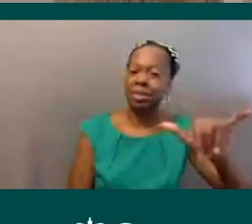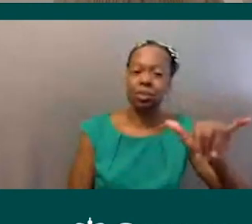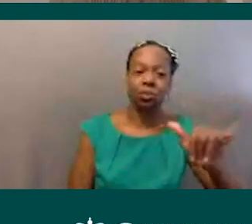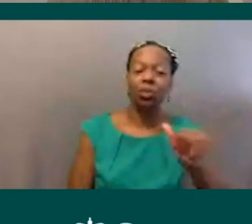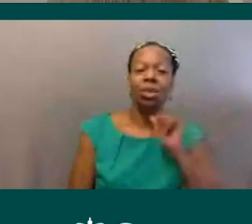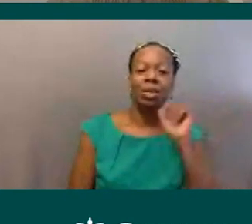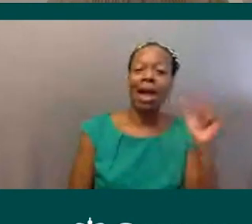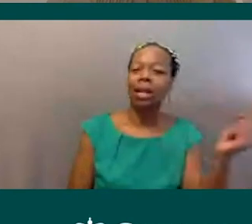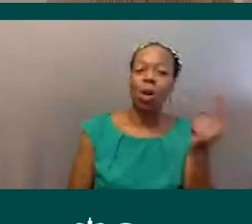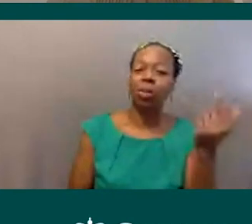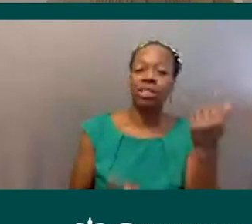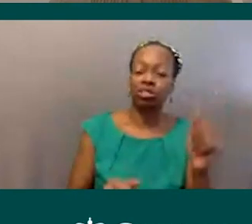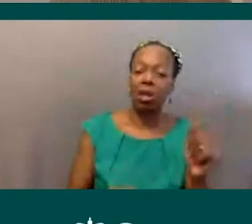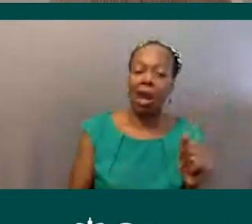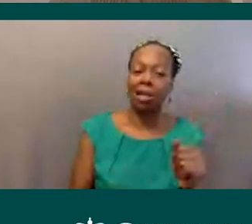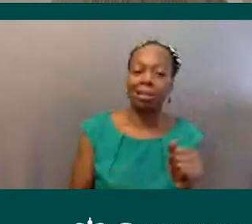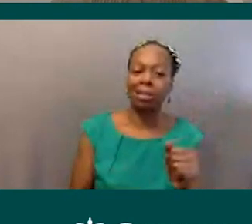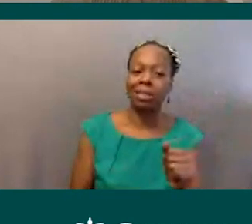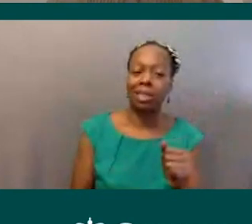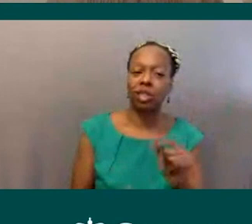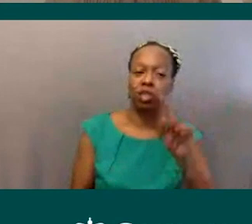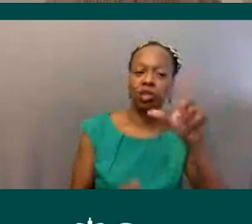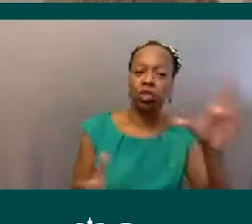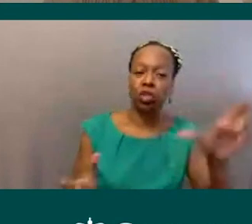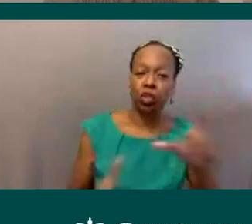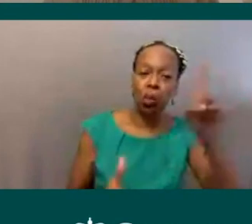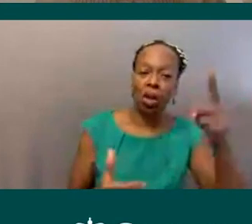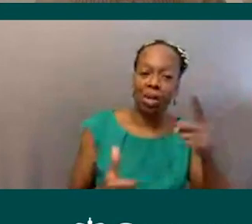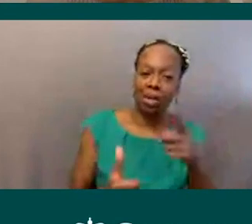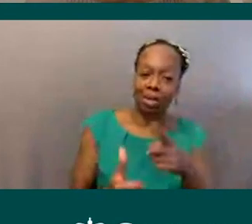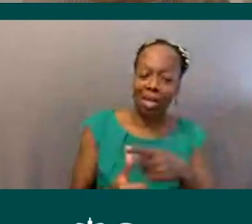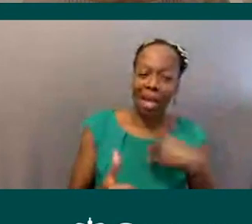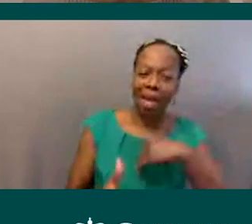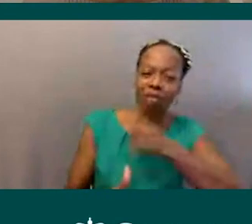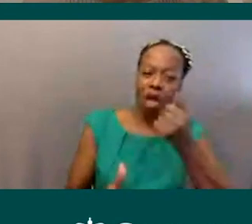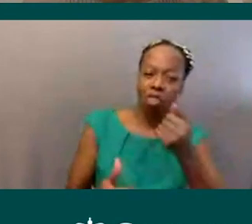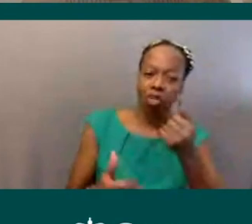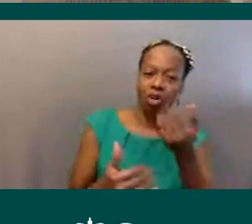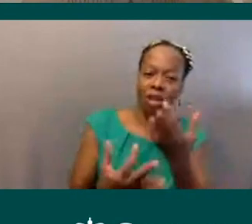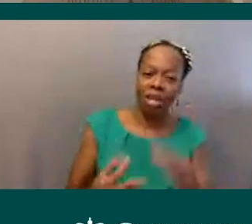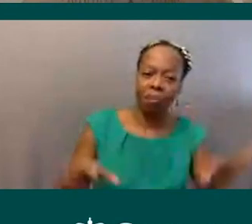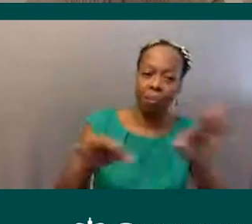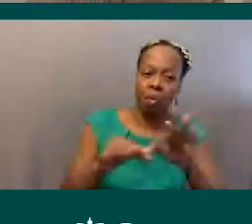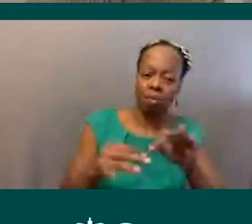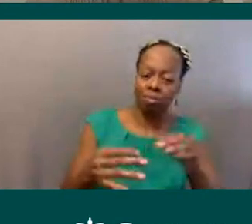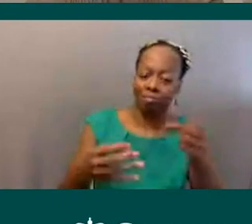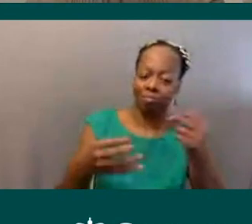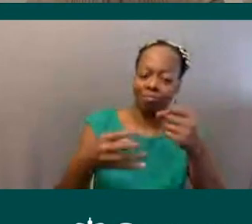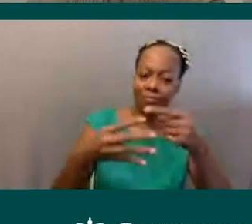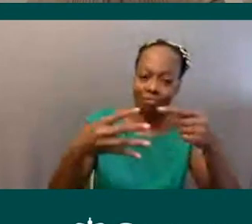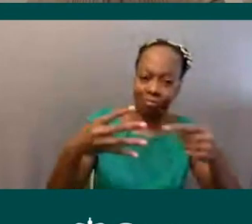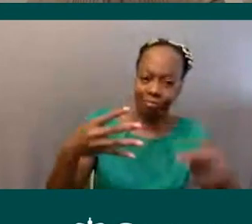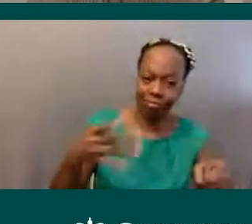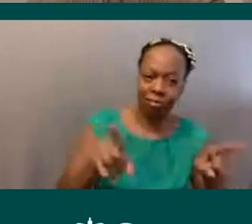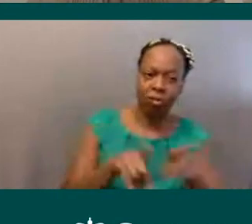there is so many more elements to it. And Dr. Kim, I've got a question for you and it's been coming in a lot from the audience